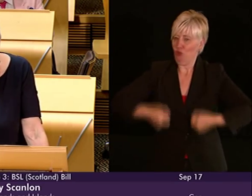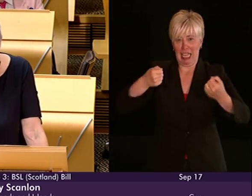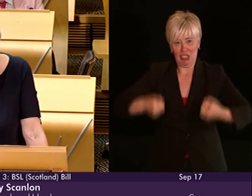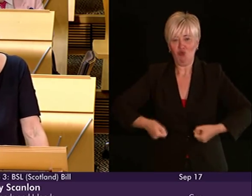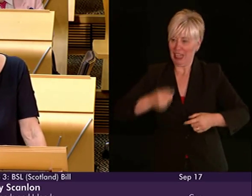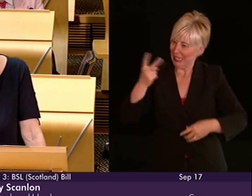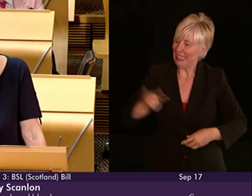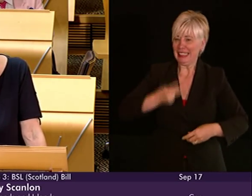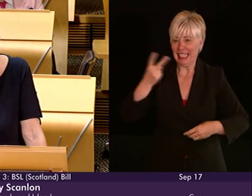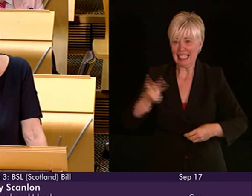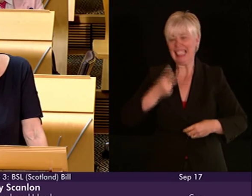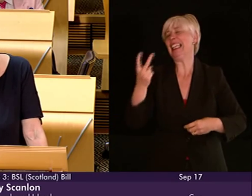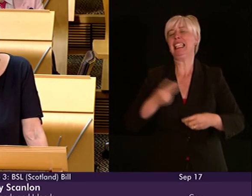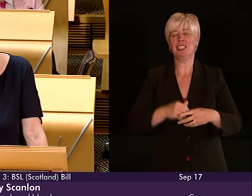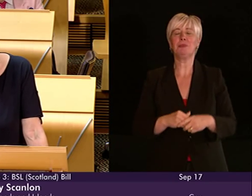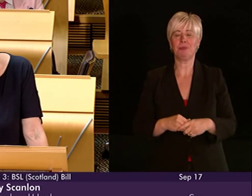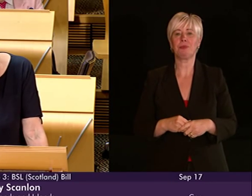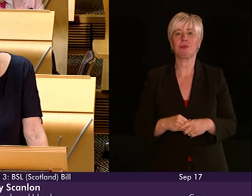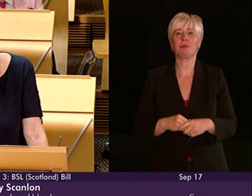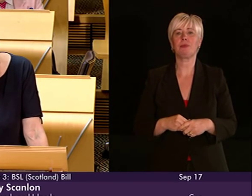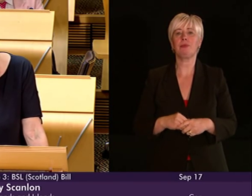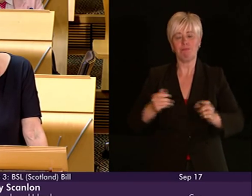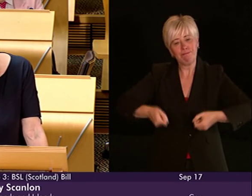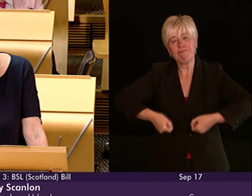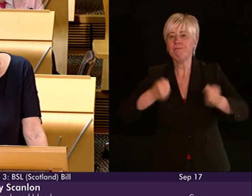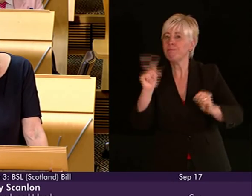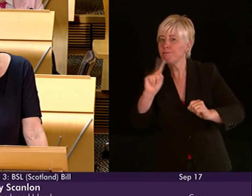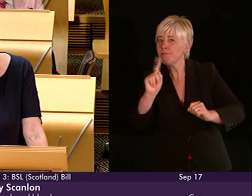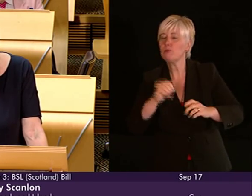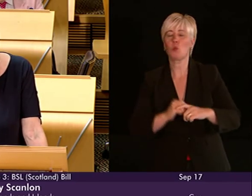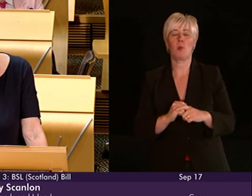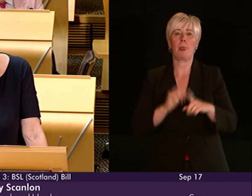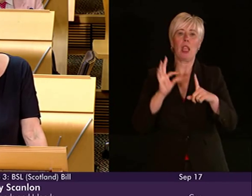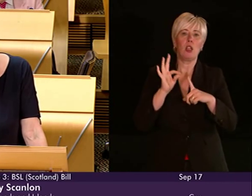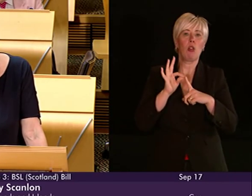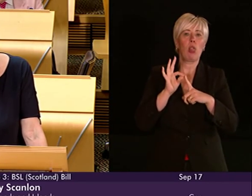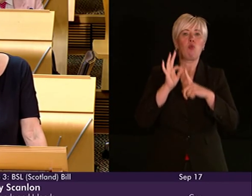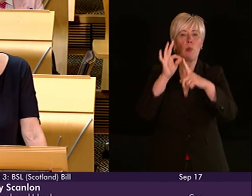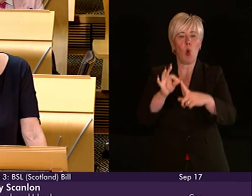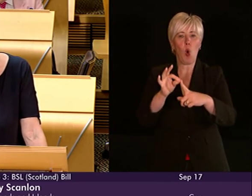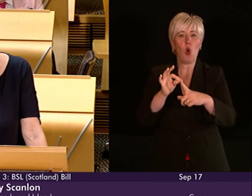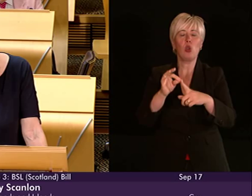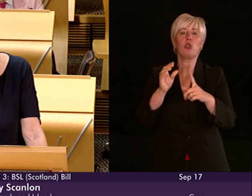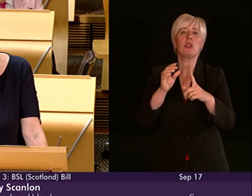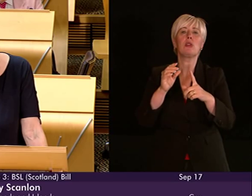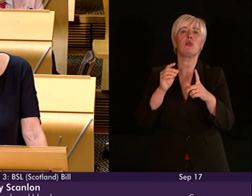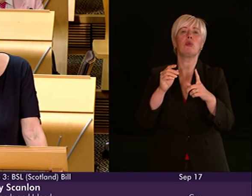today: the proposal to improve the availability of